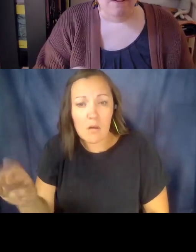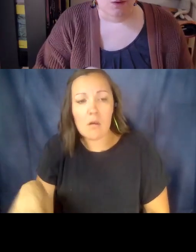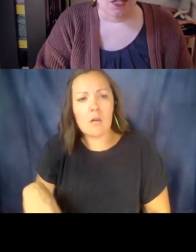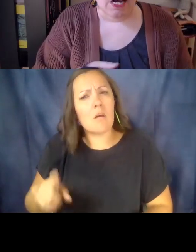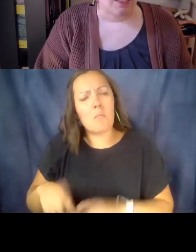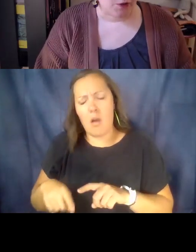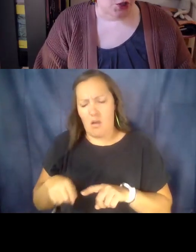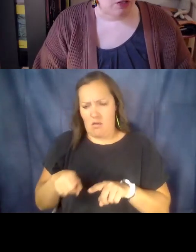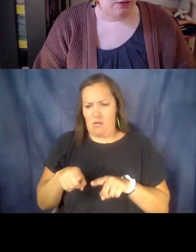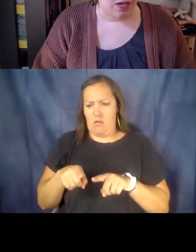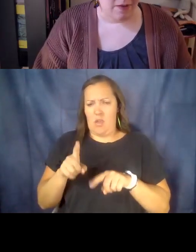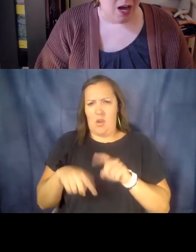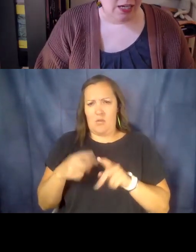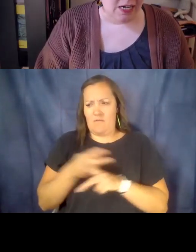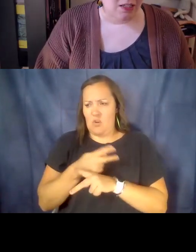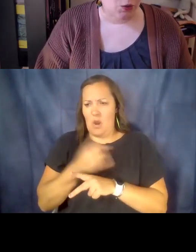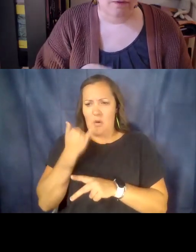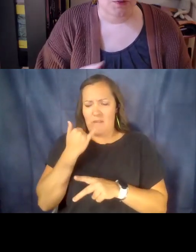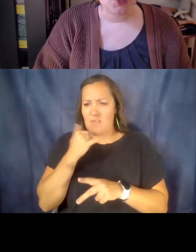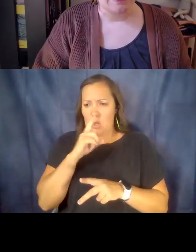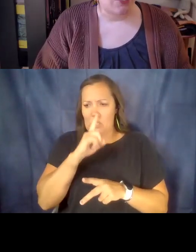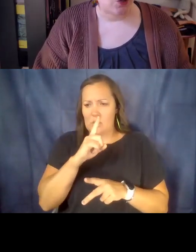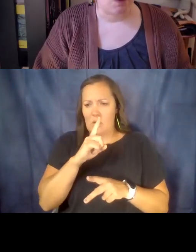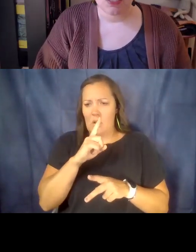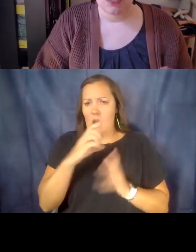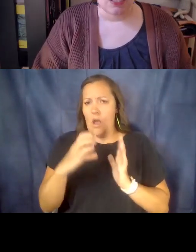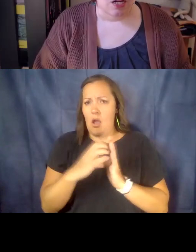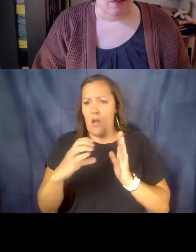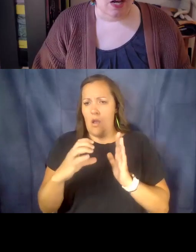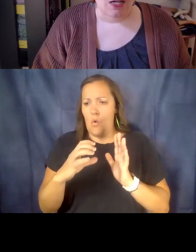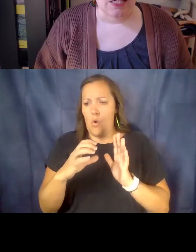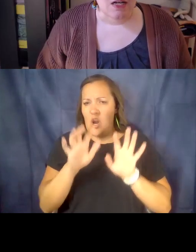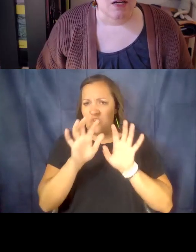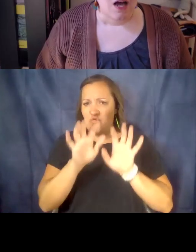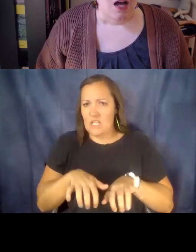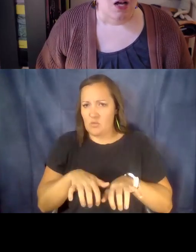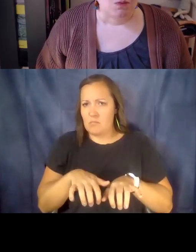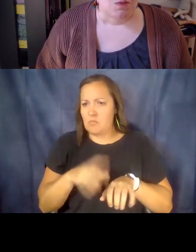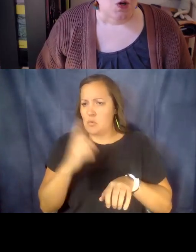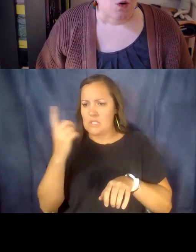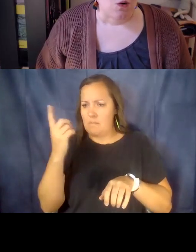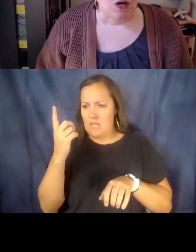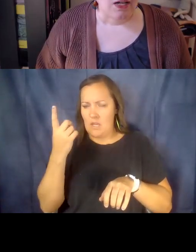they were the text version of that content or if there was a transcript of that content. So